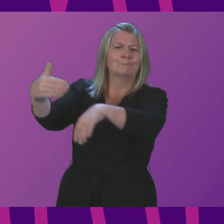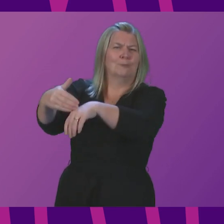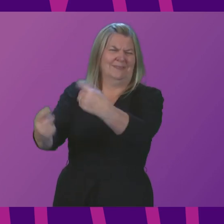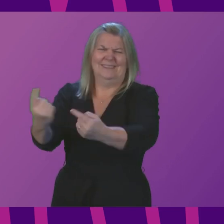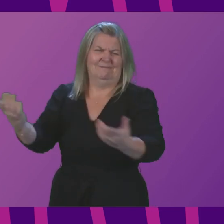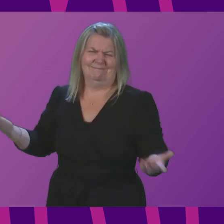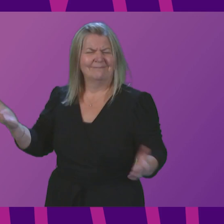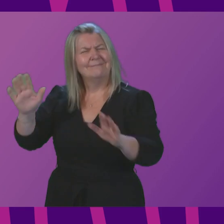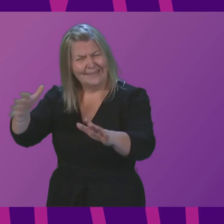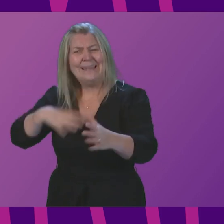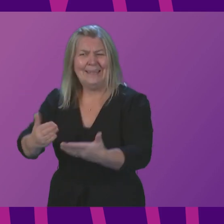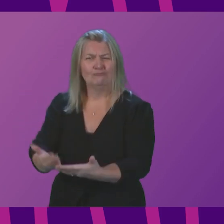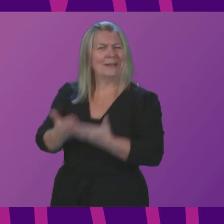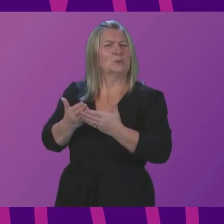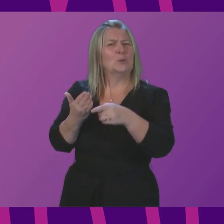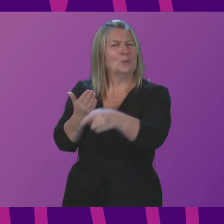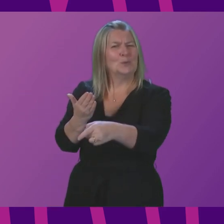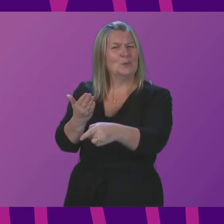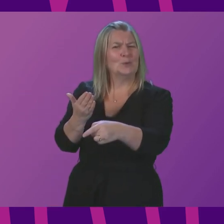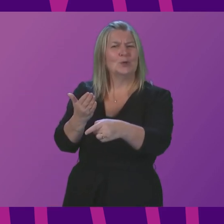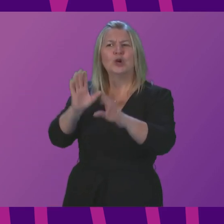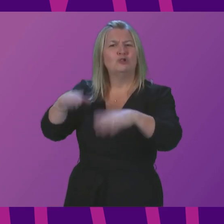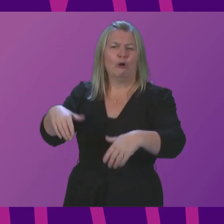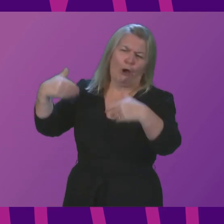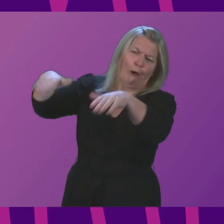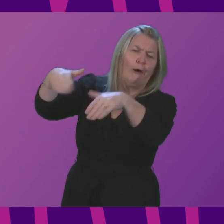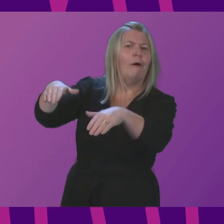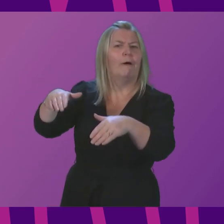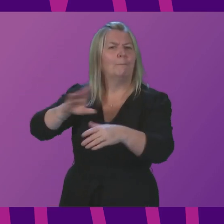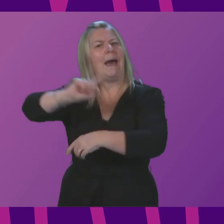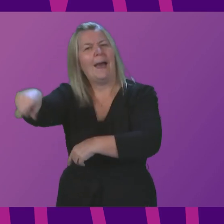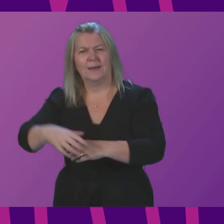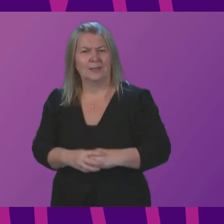rescue, not diversion back into treacherous waters. Scottish ministers have repeatedly